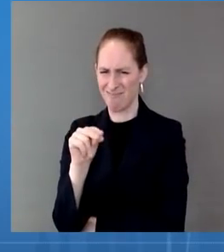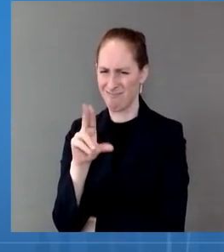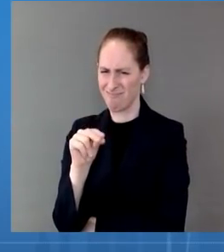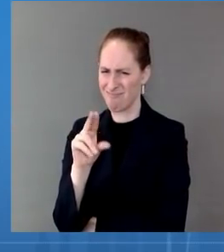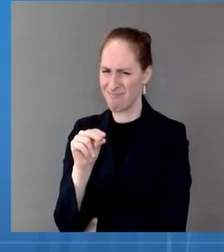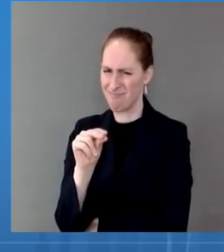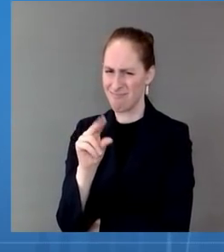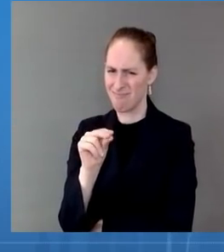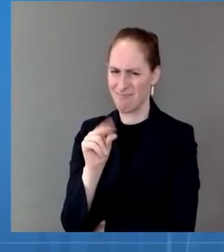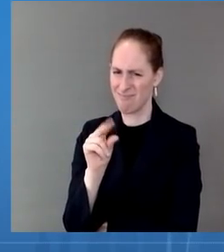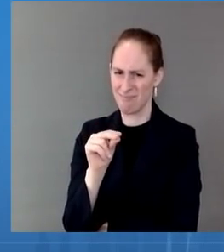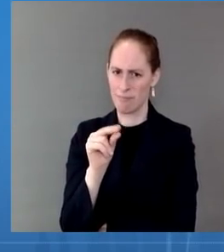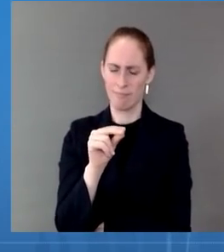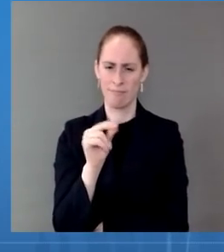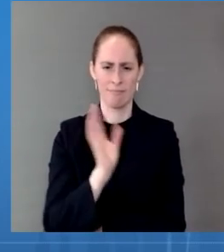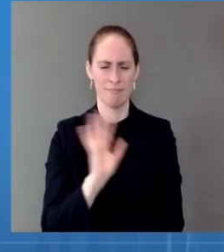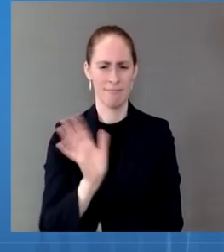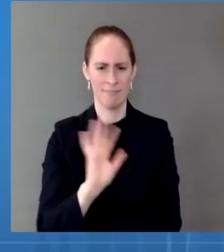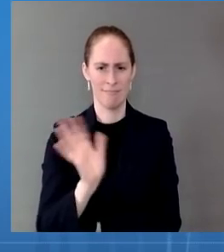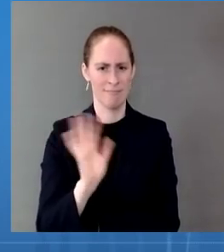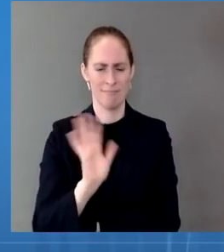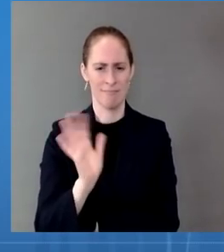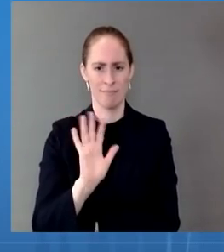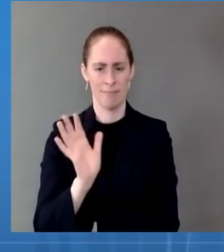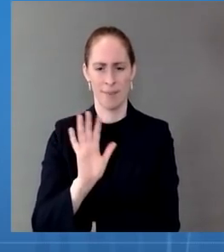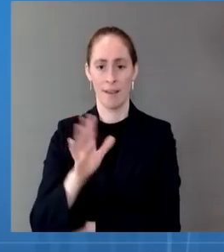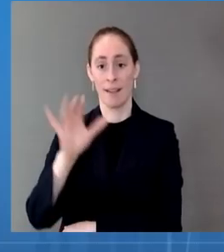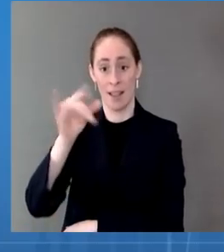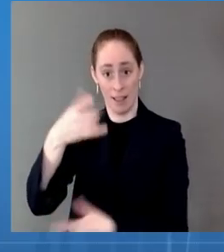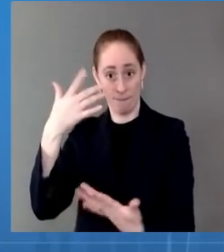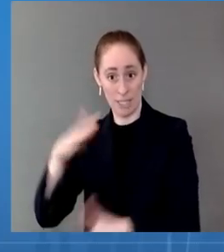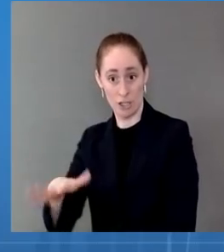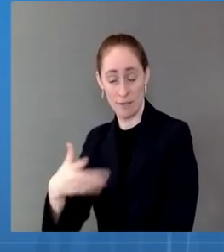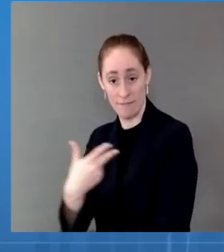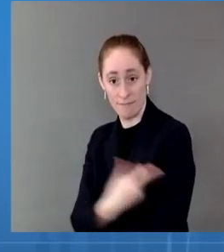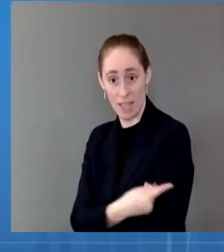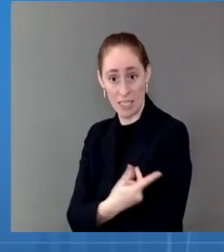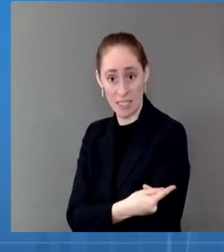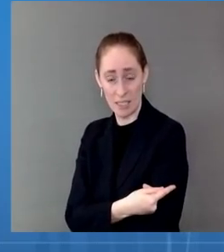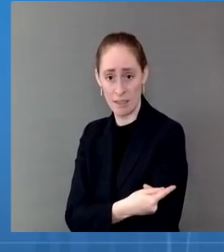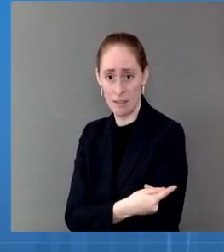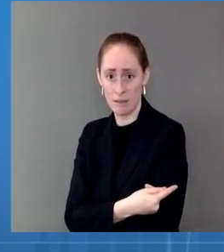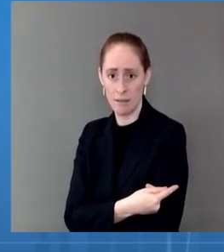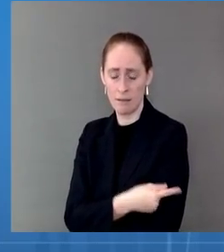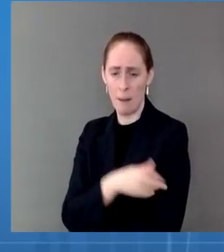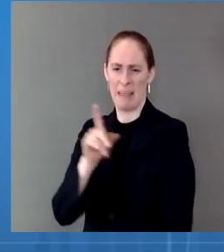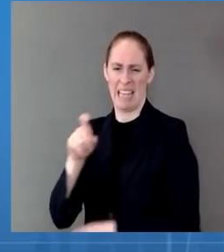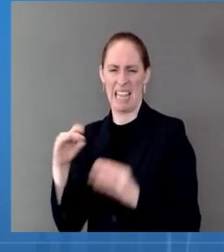that's when you use that. Dr. Murthy: And I would just add that we see these as layers of protection.